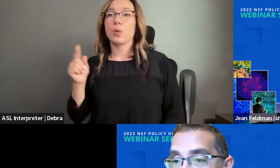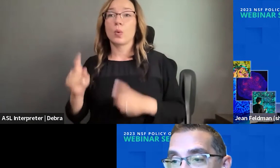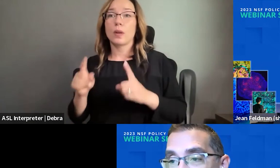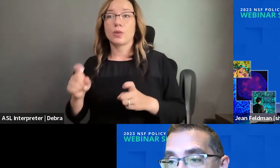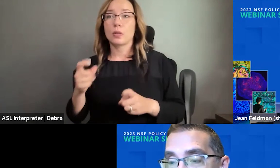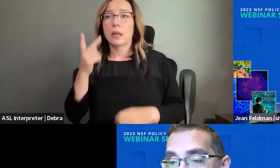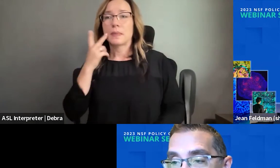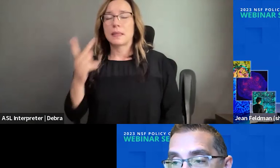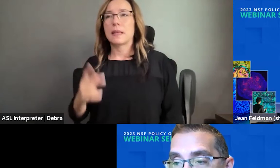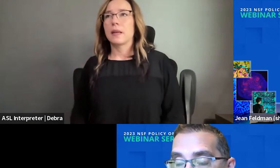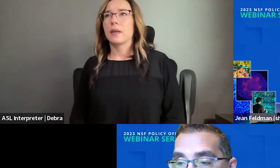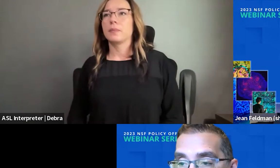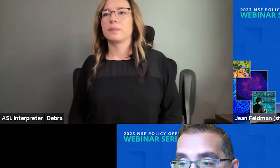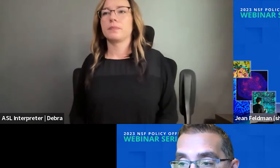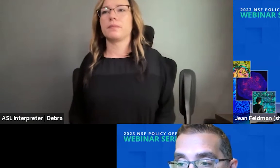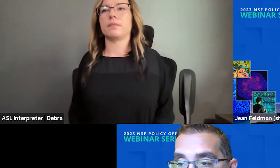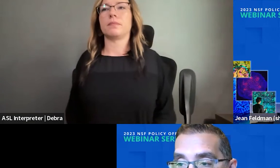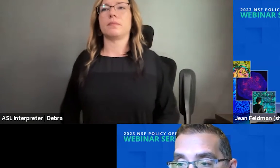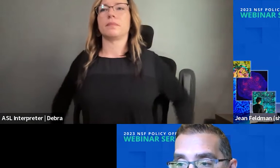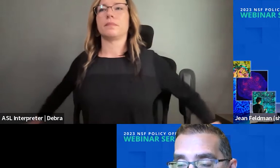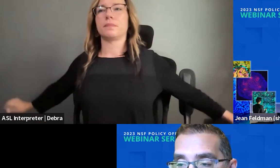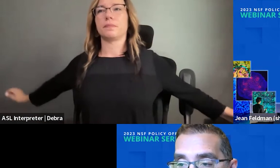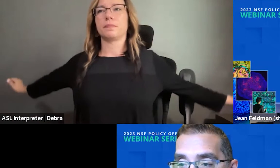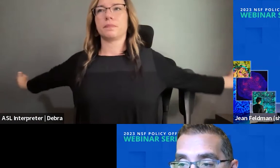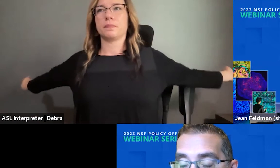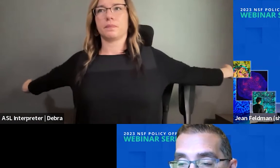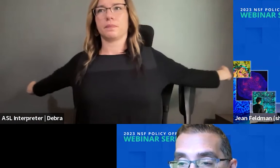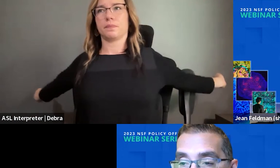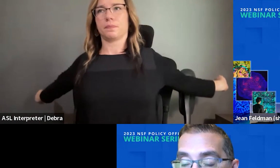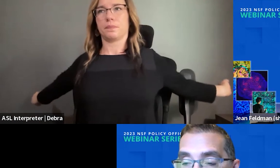seeing about really where